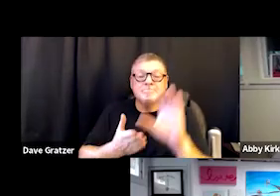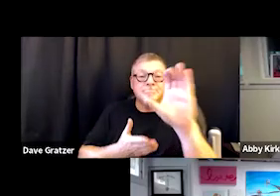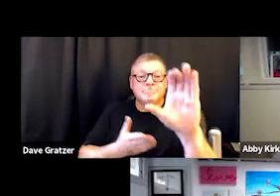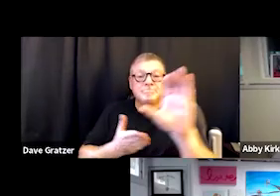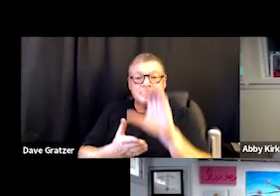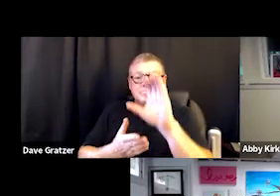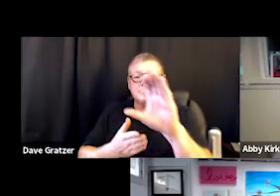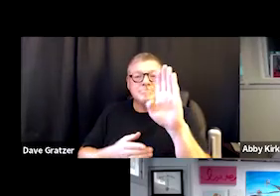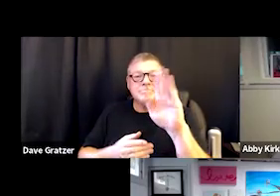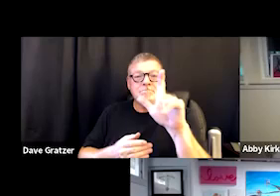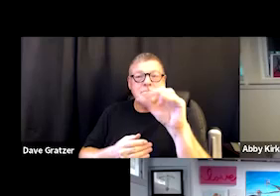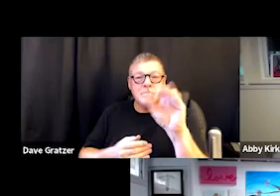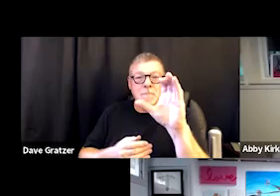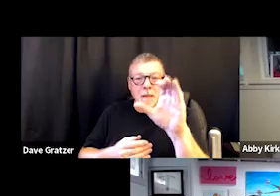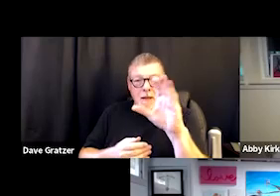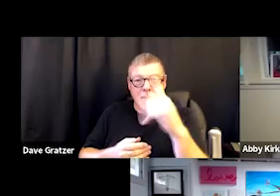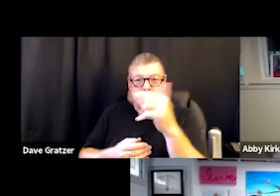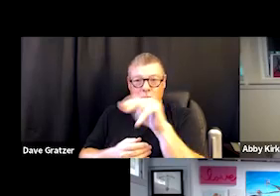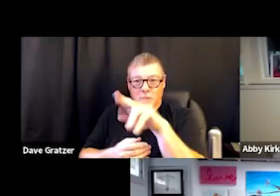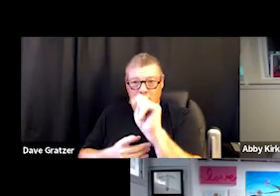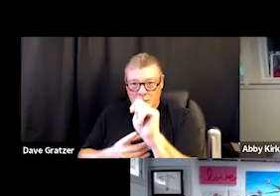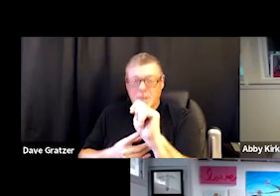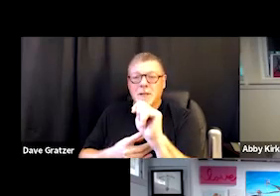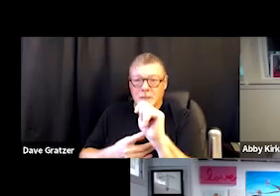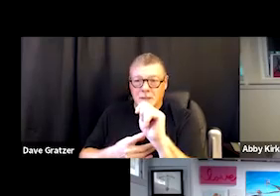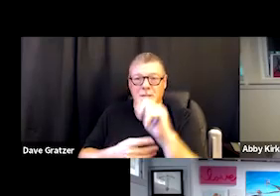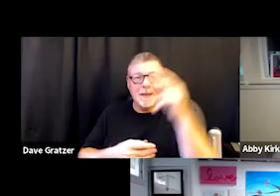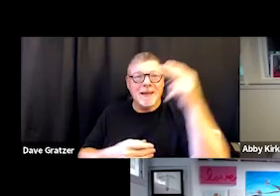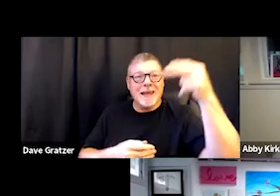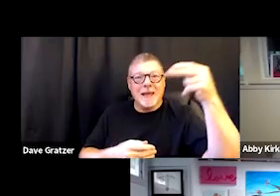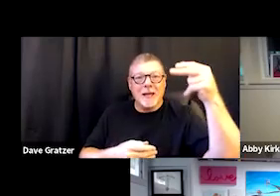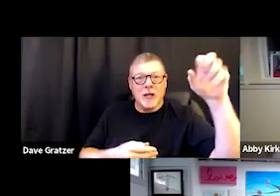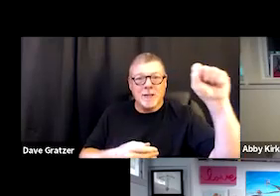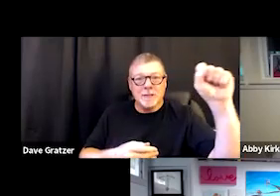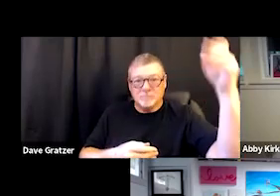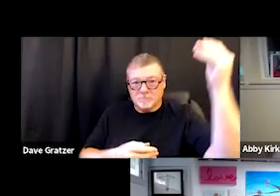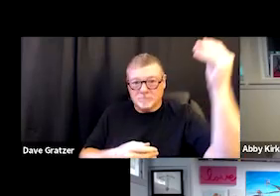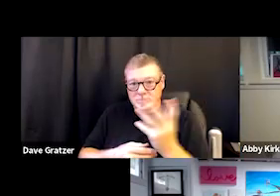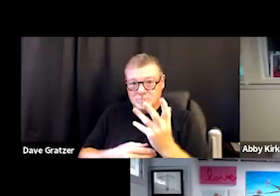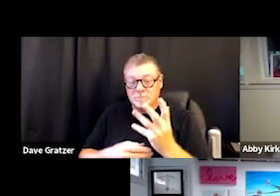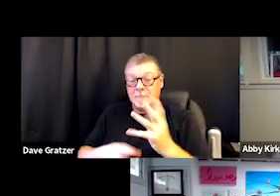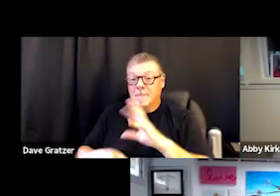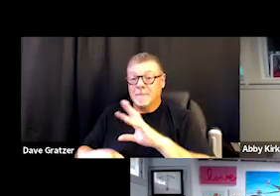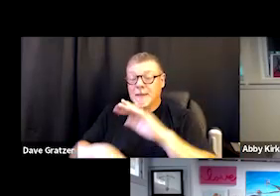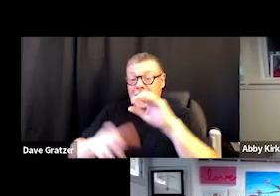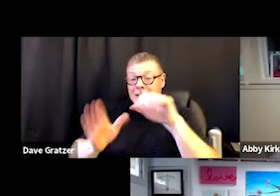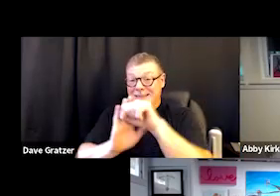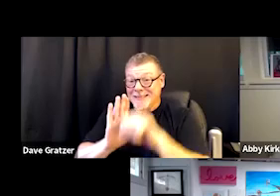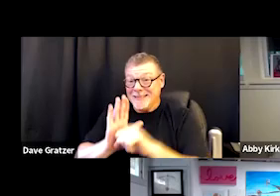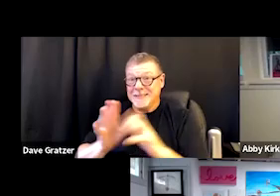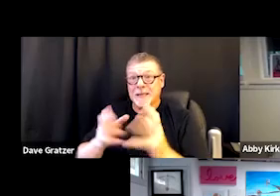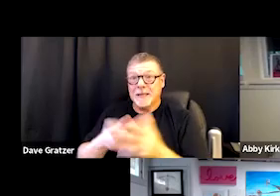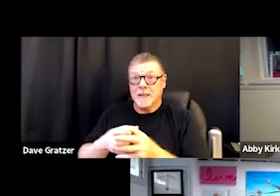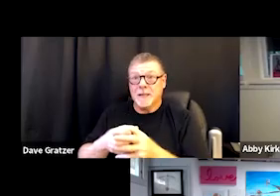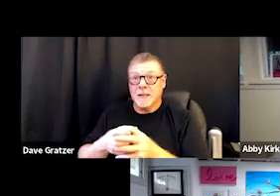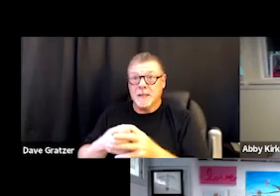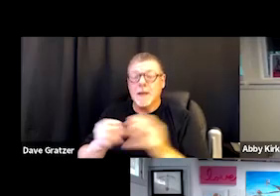through HHS that may be available in states that are just kind of more flexible funding